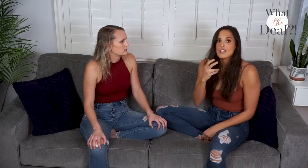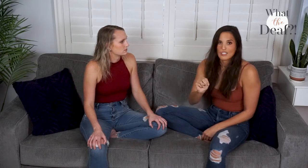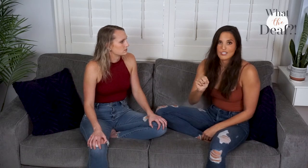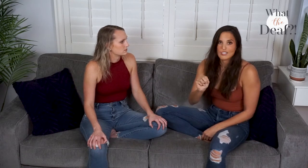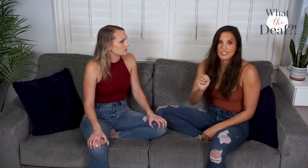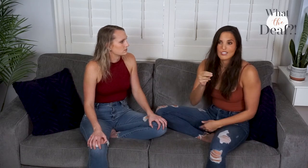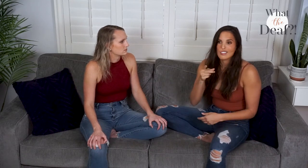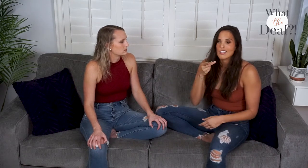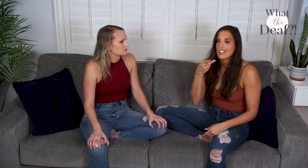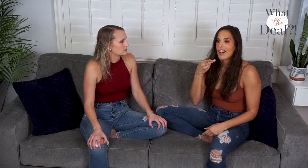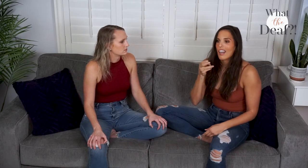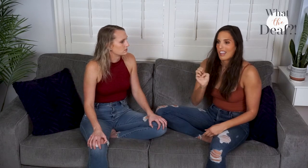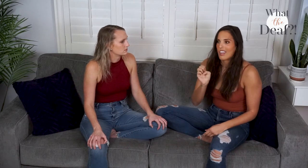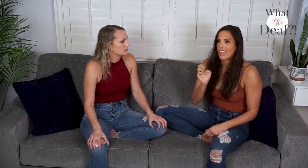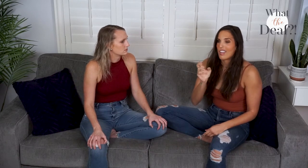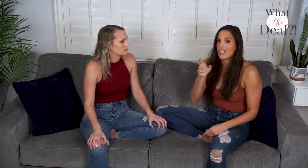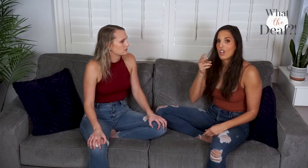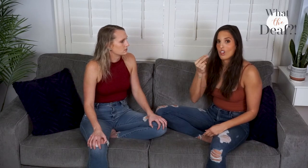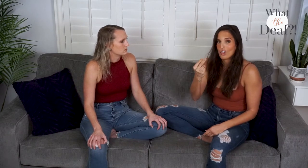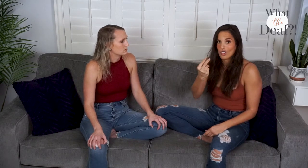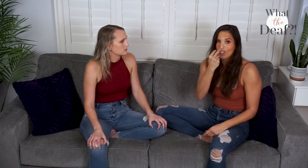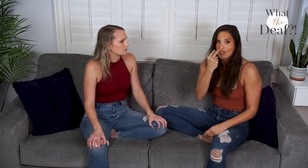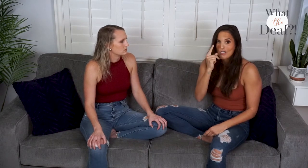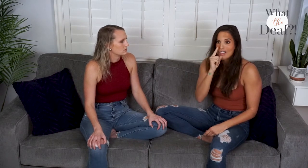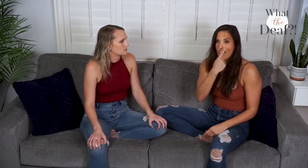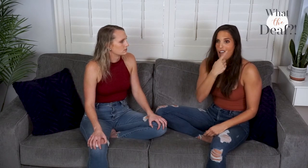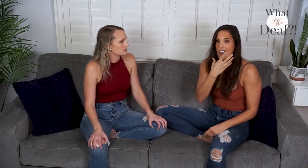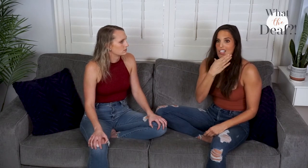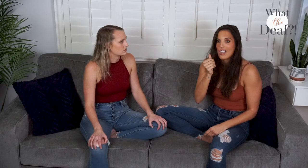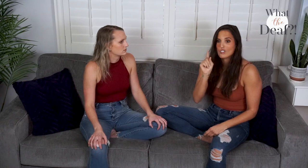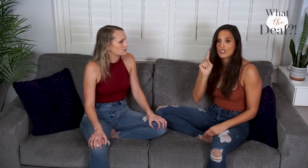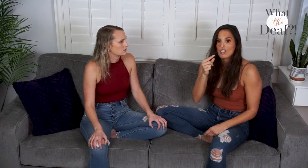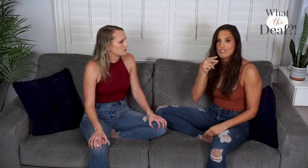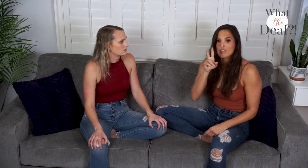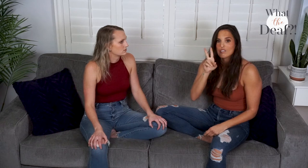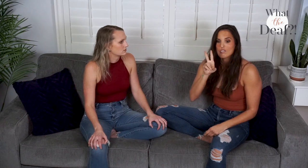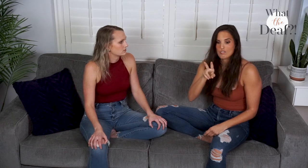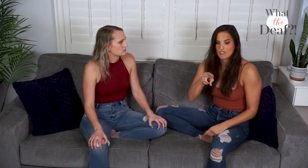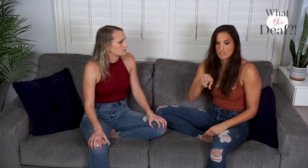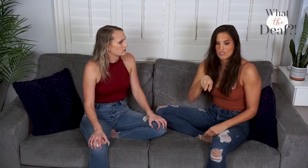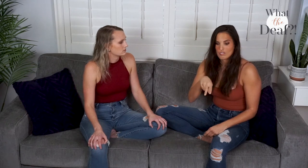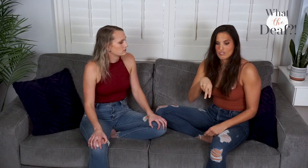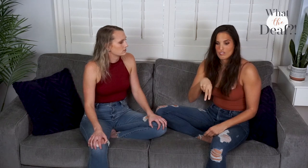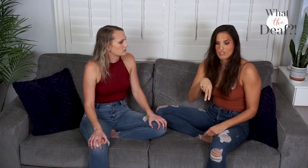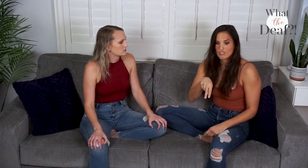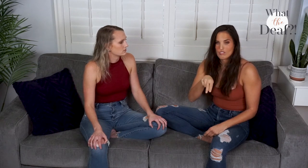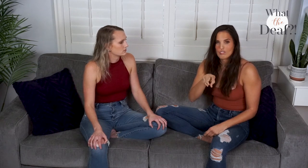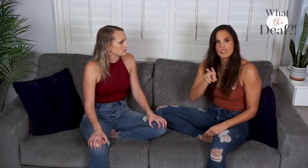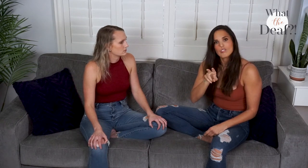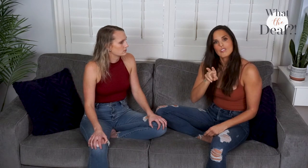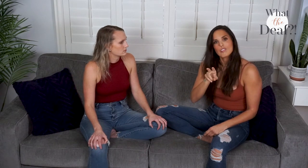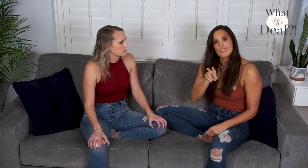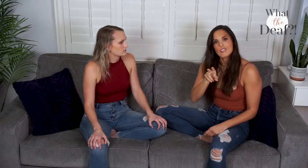Then he looked at me dead in the eye and just panned up and down and said,